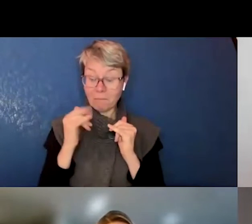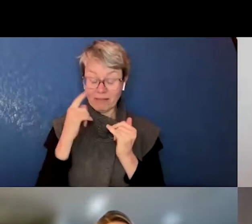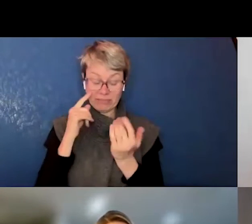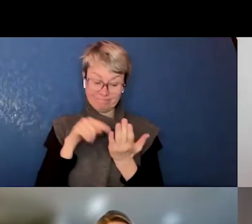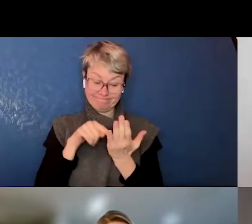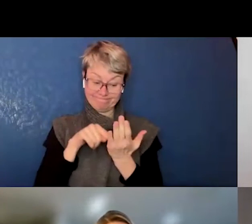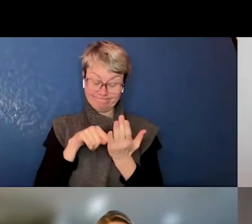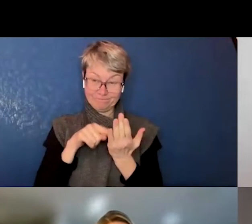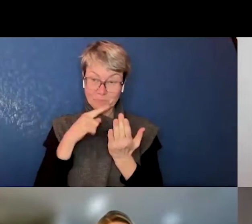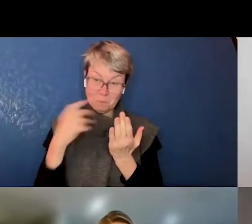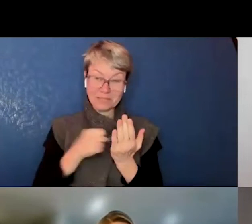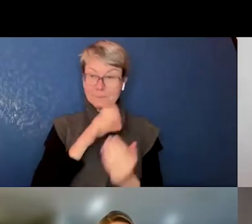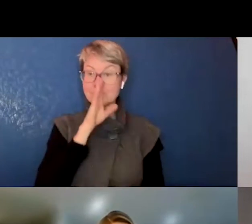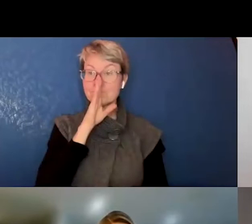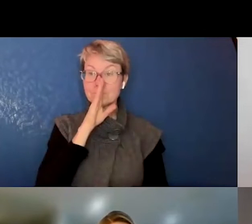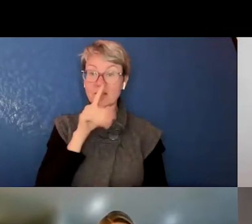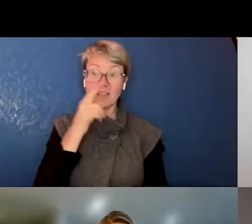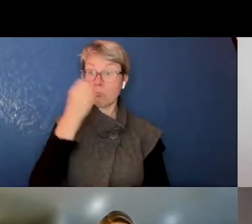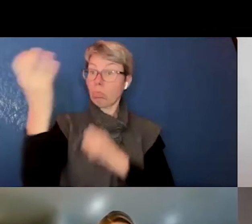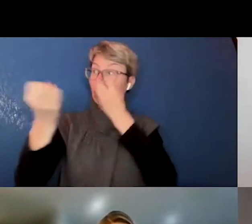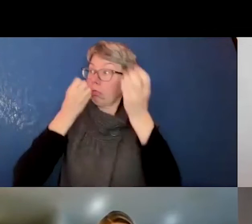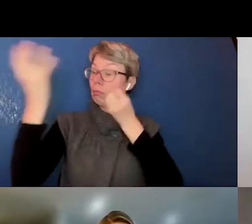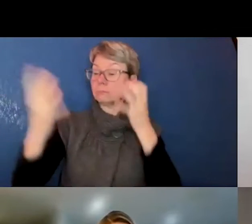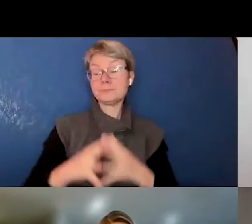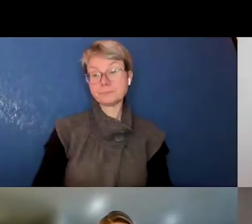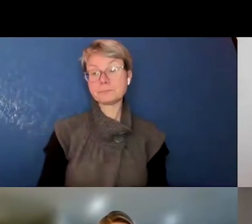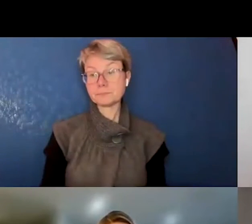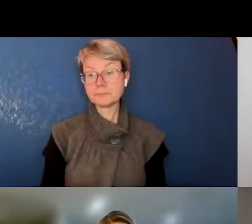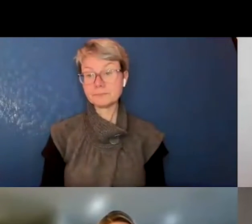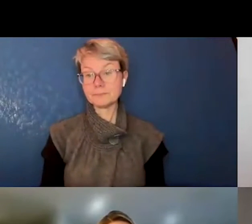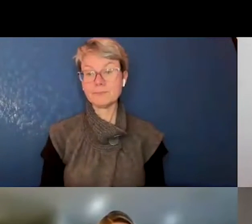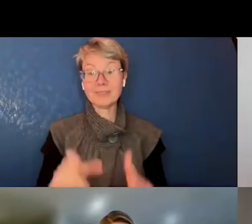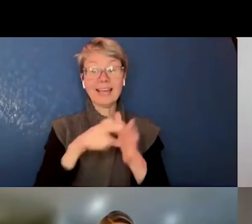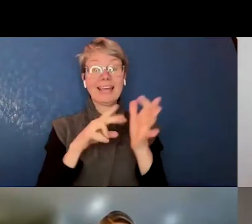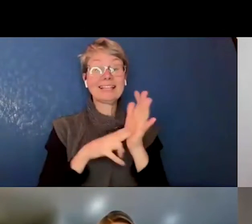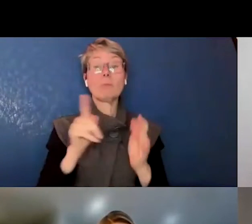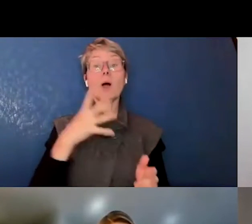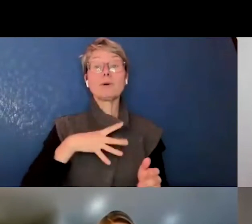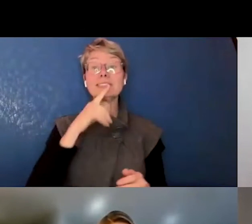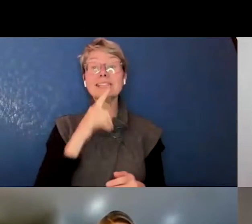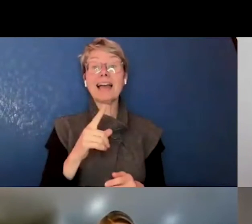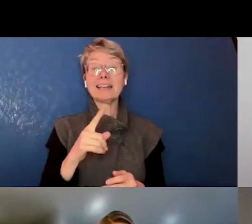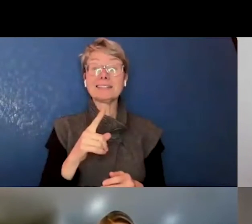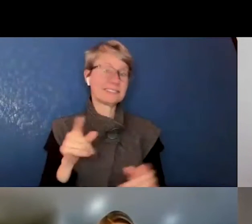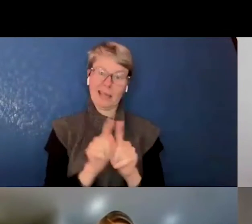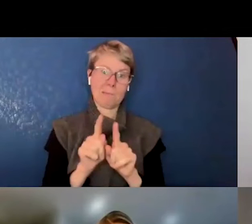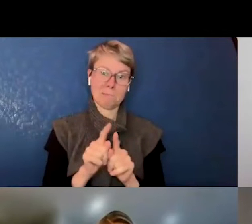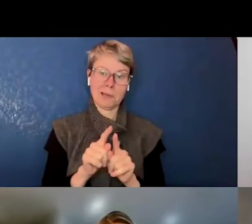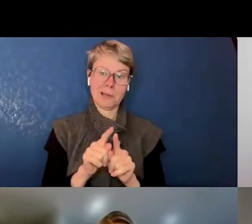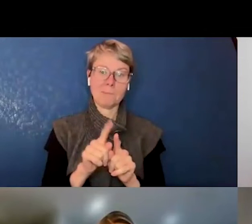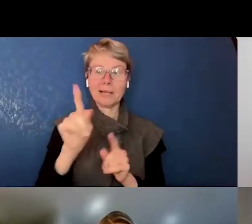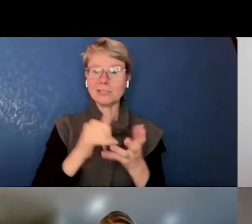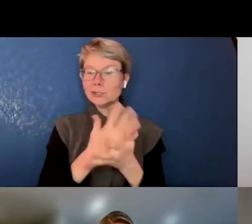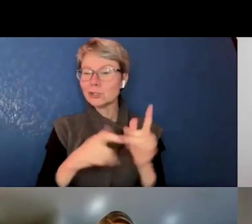too I was going to say the same thing uh in less eloquent words to show um so the it's important I